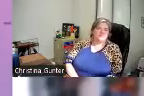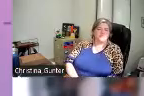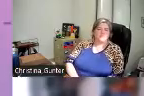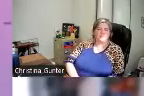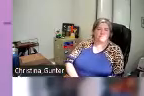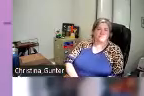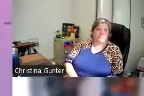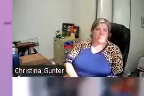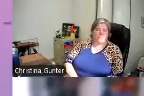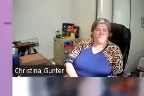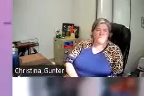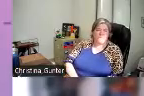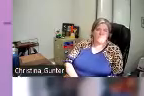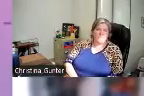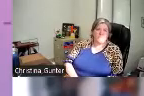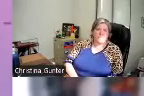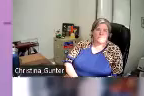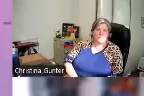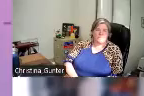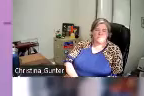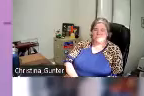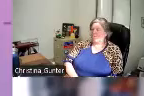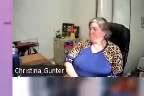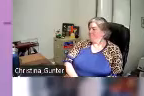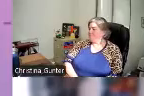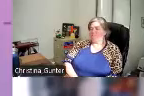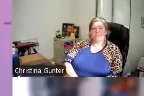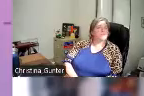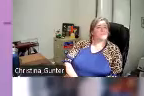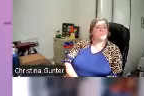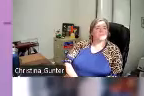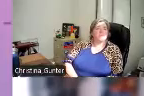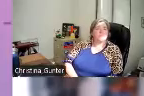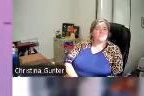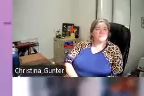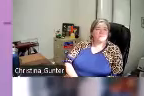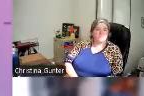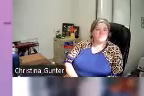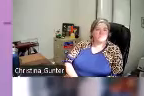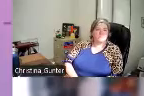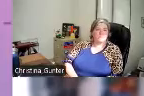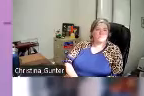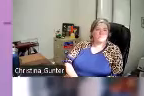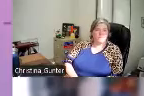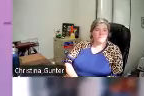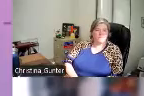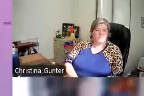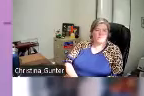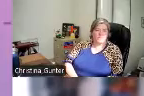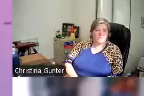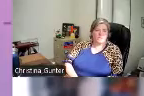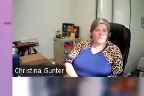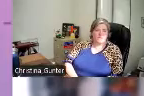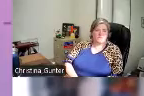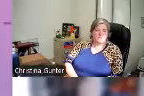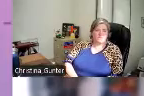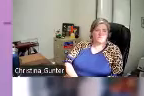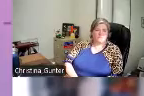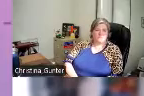partners' needs and our solution to that challenge, which was adapting a training titled Research Ethics for All